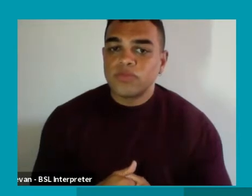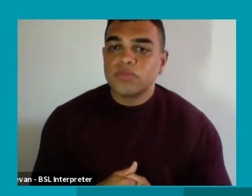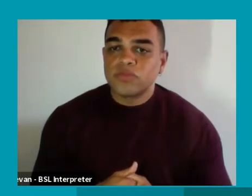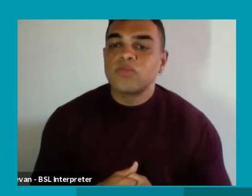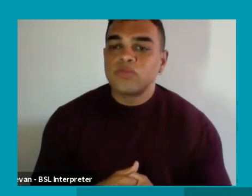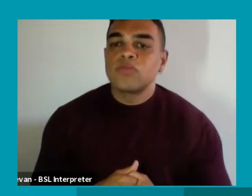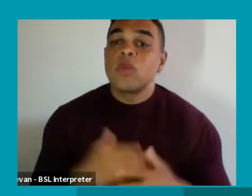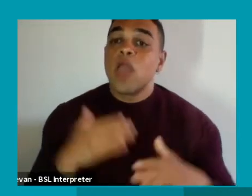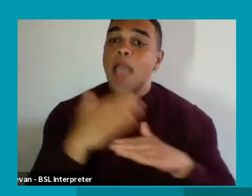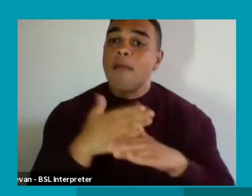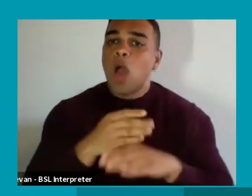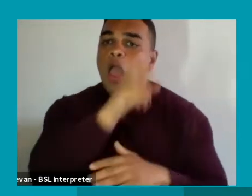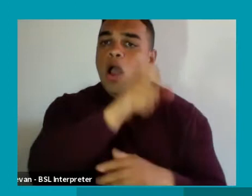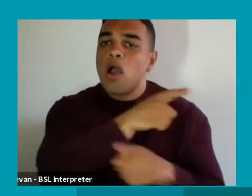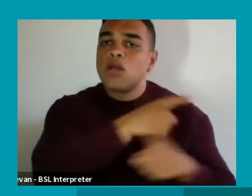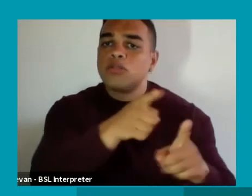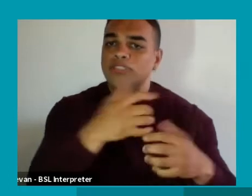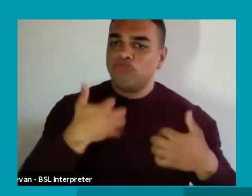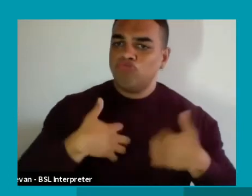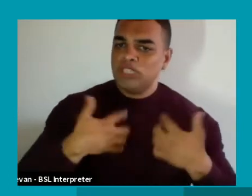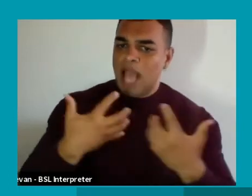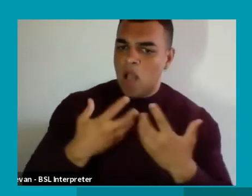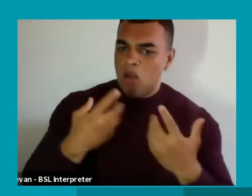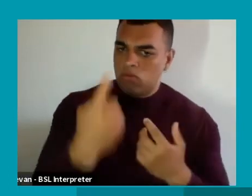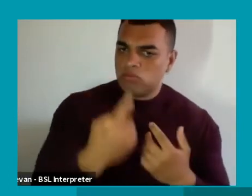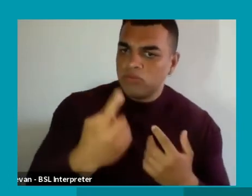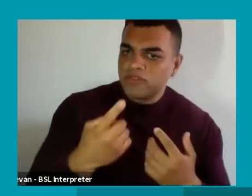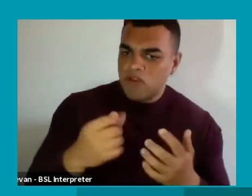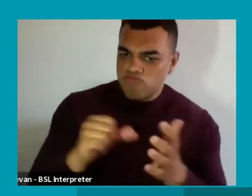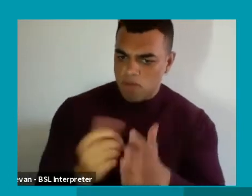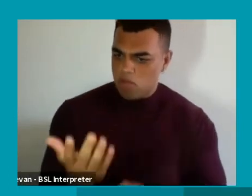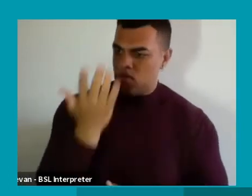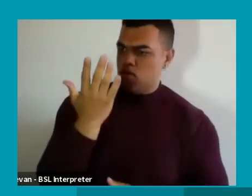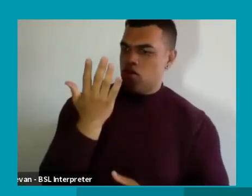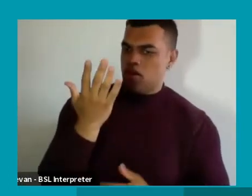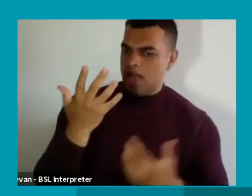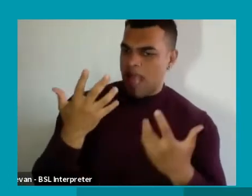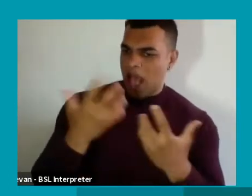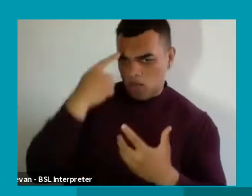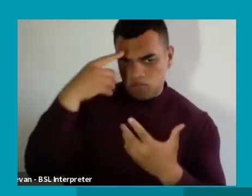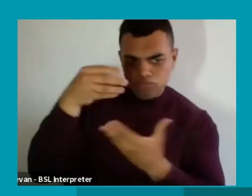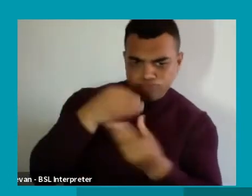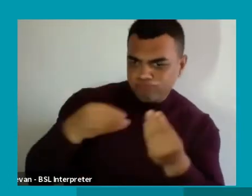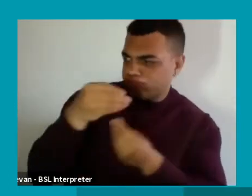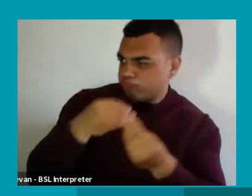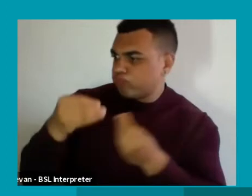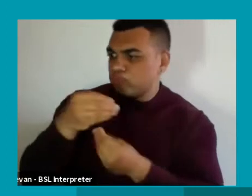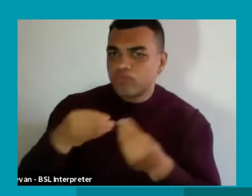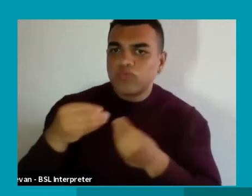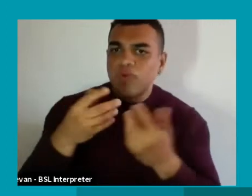overcome the problem and what the result was. And also when you demonstrating our achievements, think about using action words. Or sometimes we refer to these